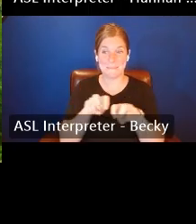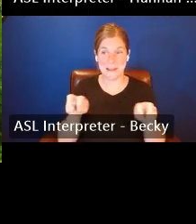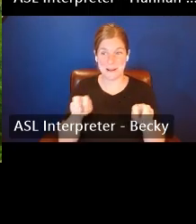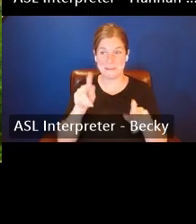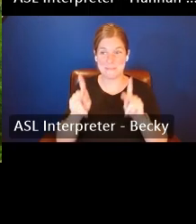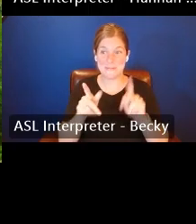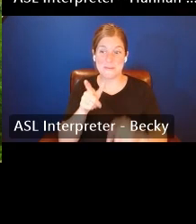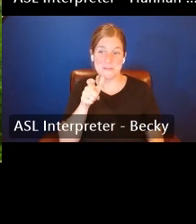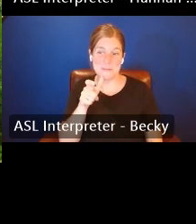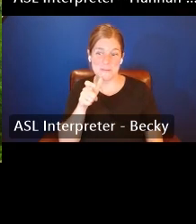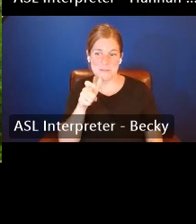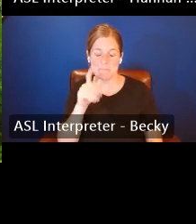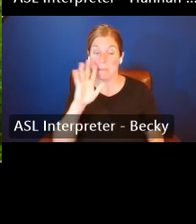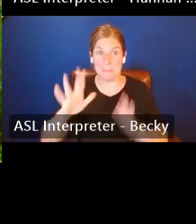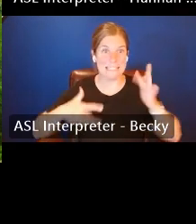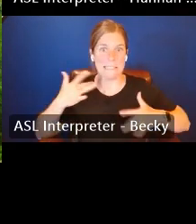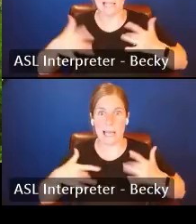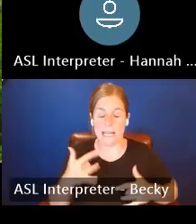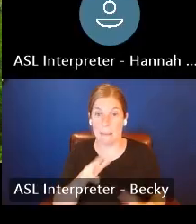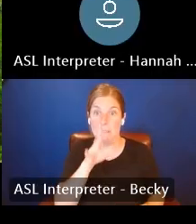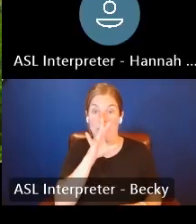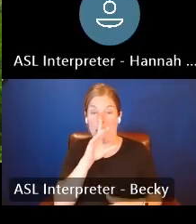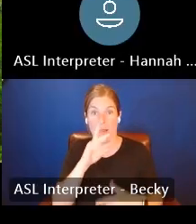I'm so excited I'm speaking over myself.